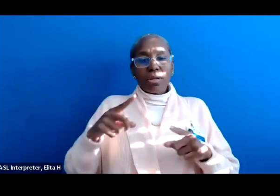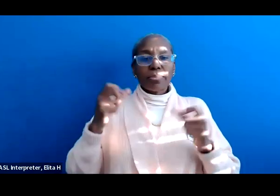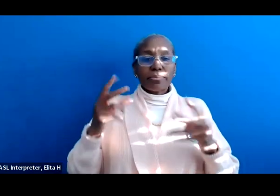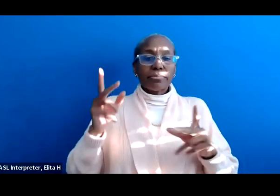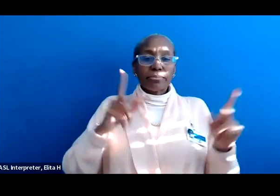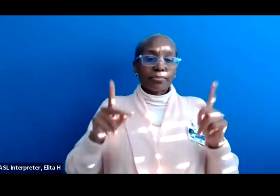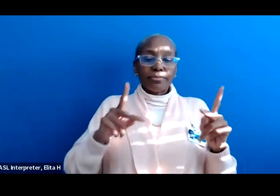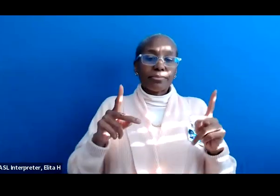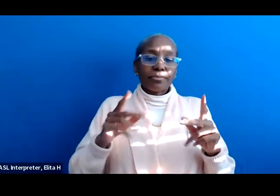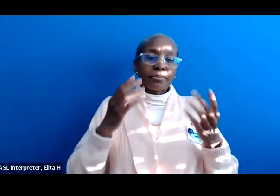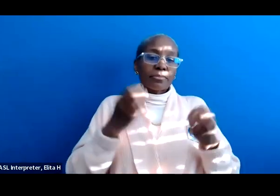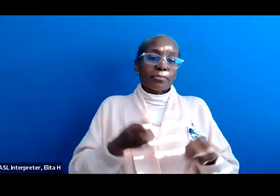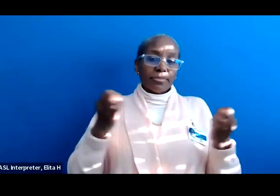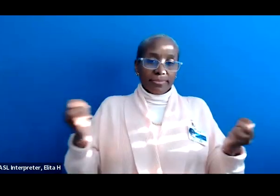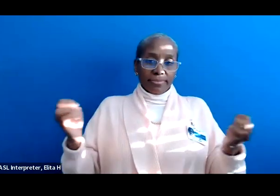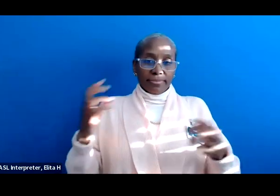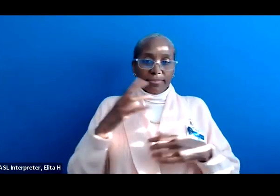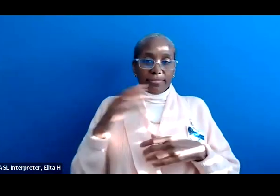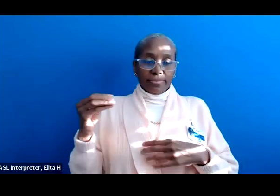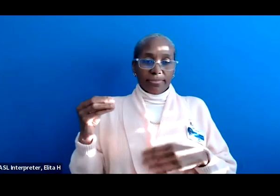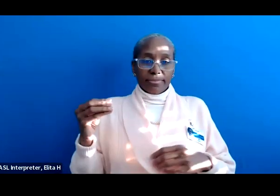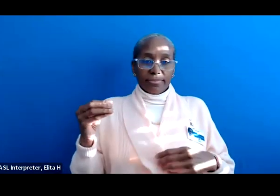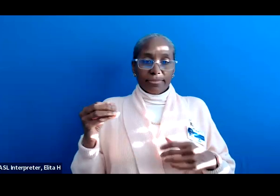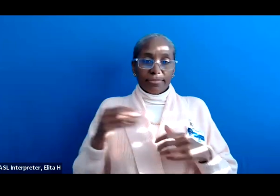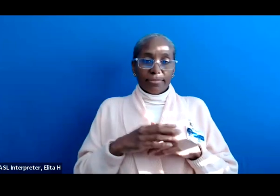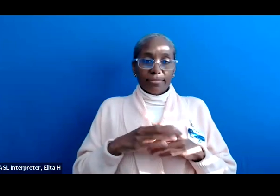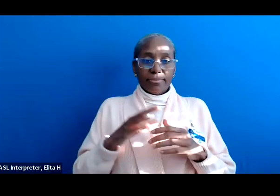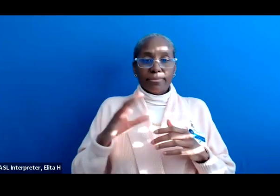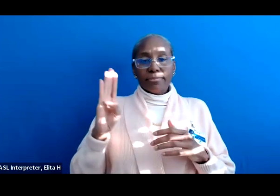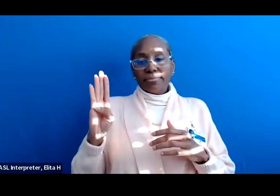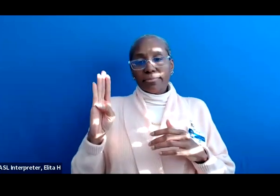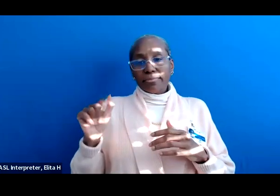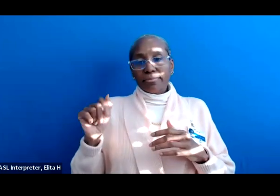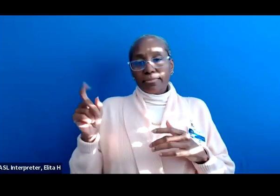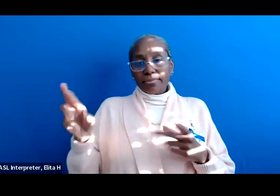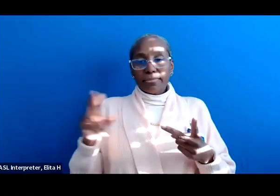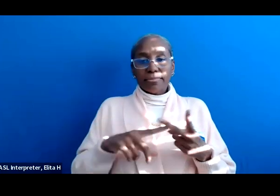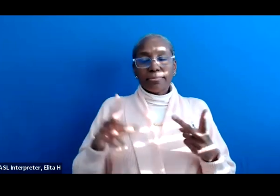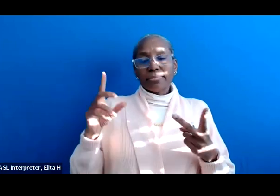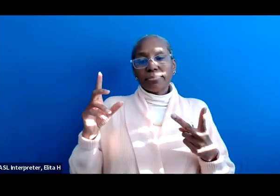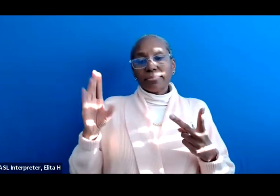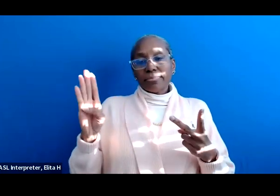people and equipment, bladder equipment, bowel equipment, getting